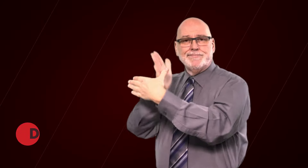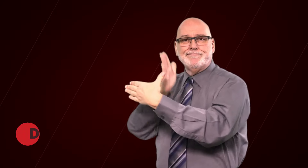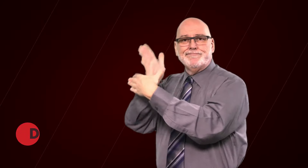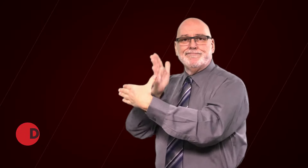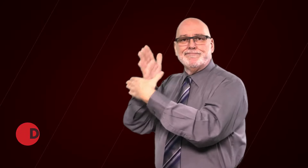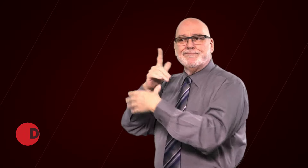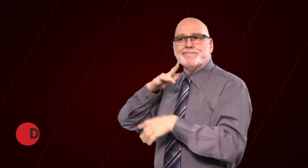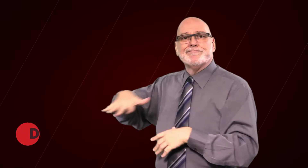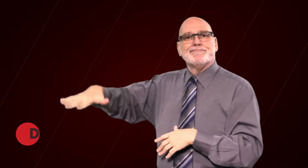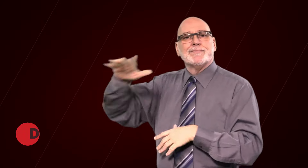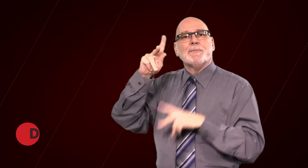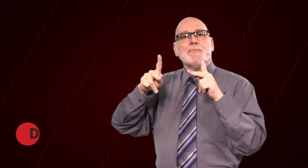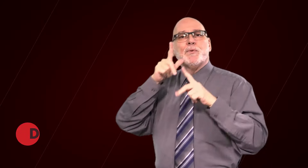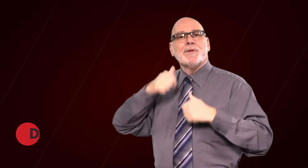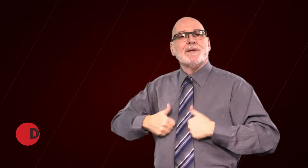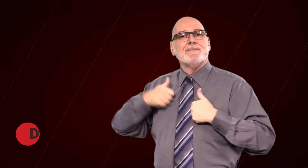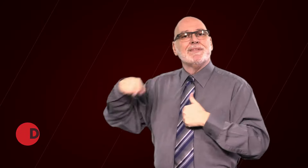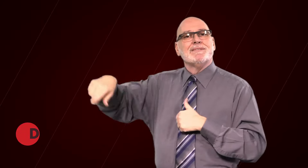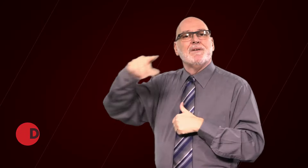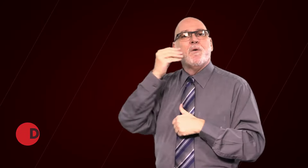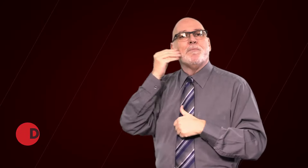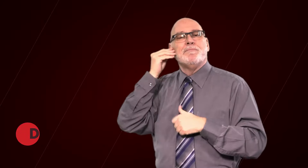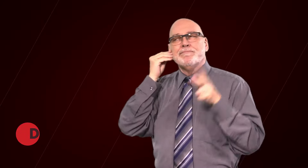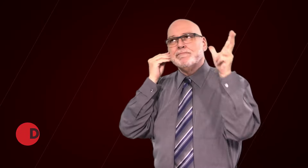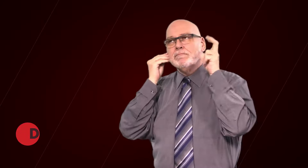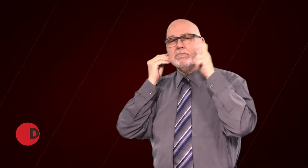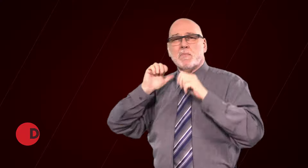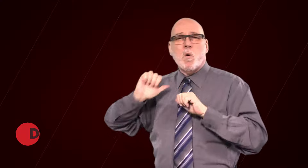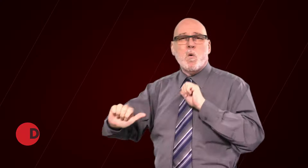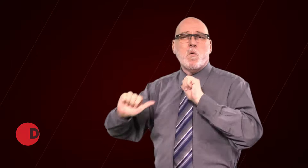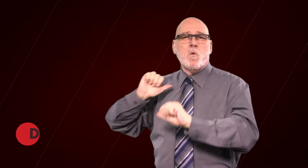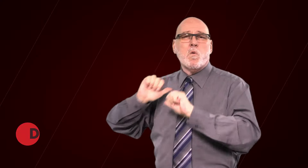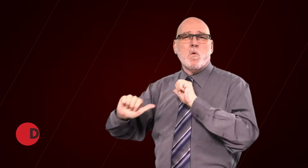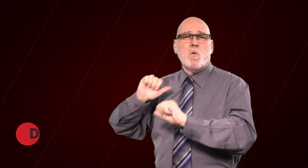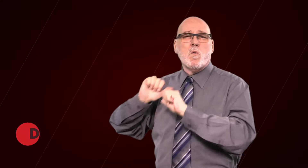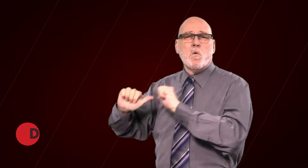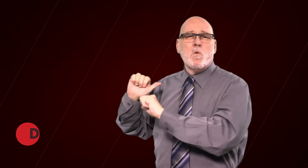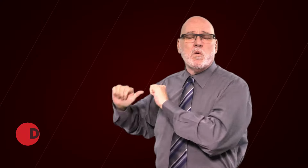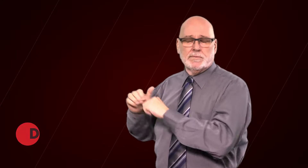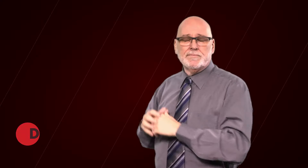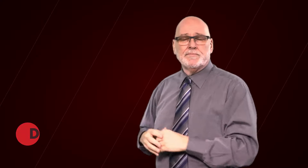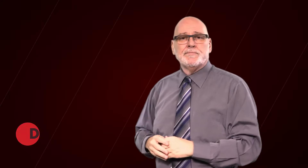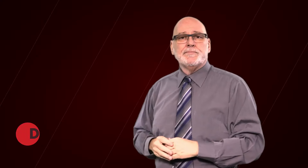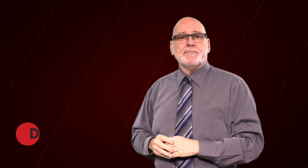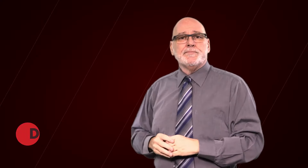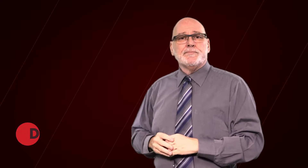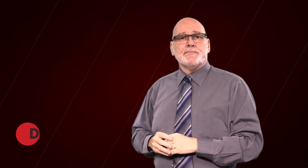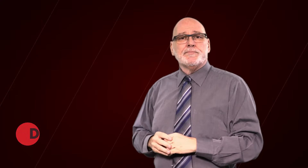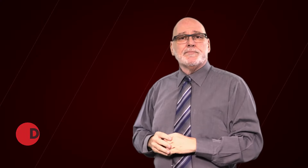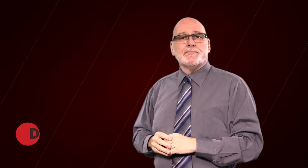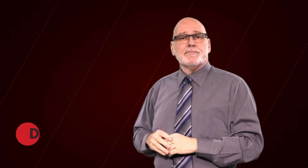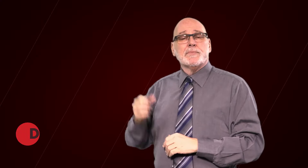which angered local residents.